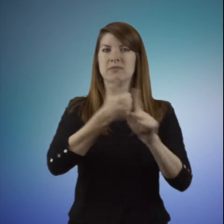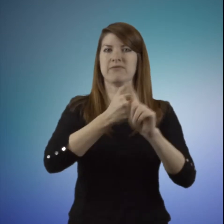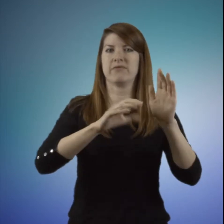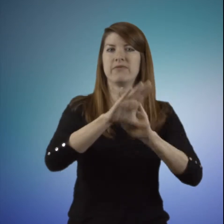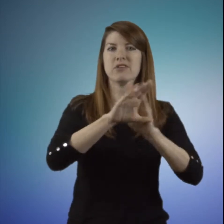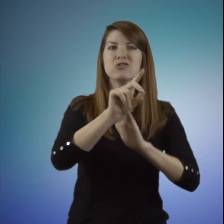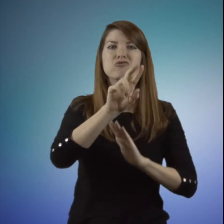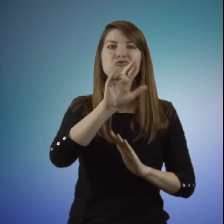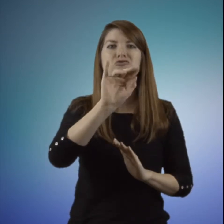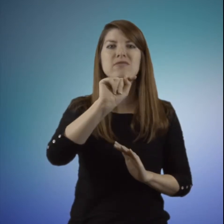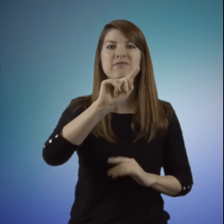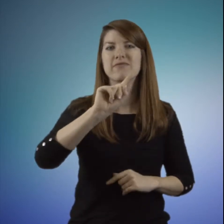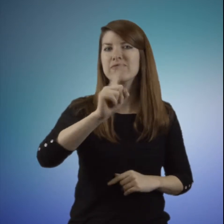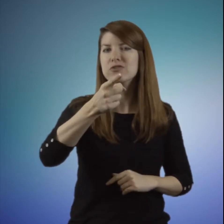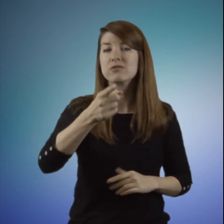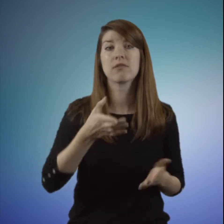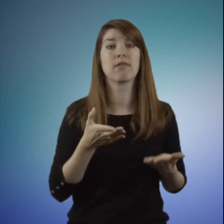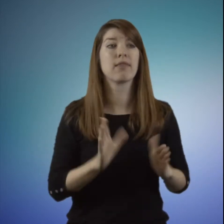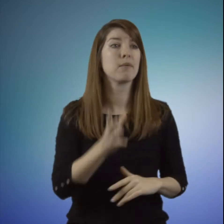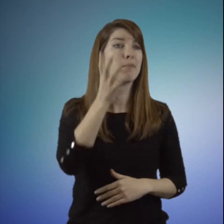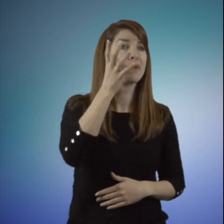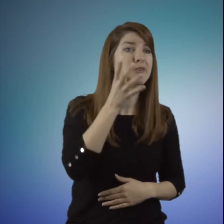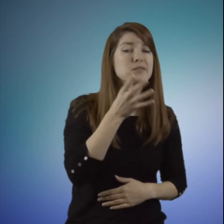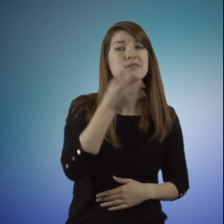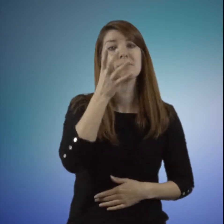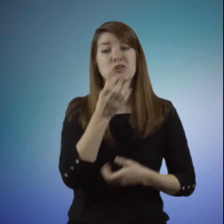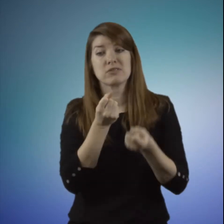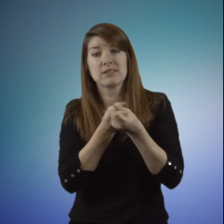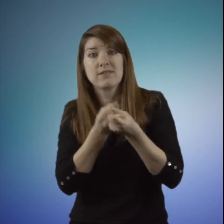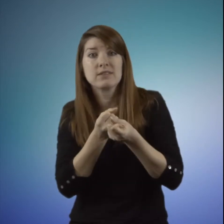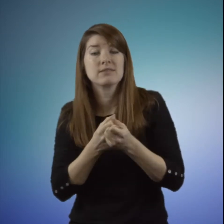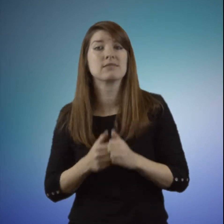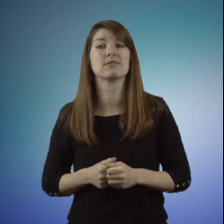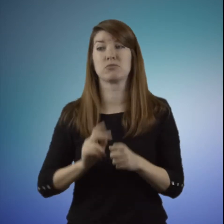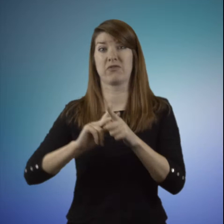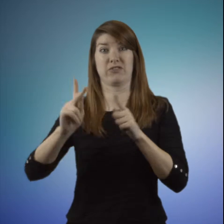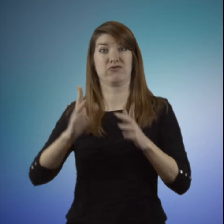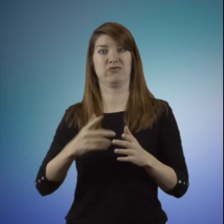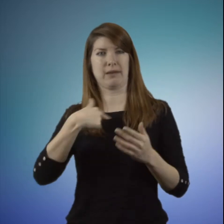And that allows parents and parent advocates and professionals to provide input